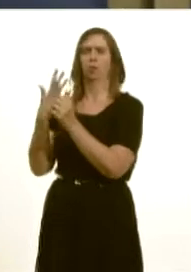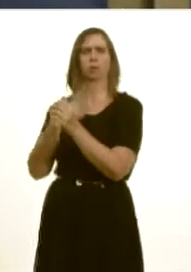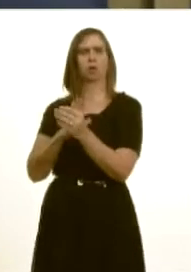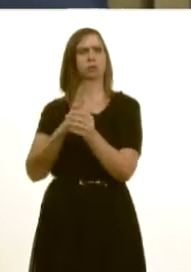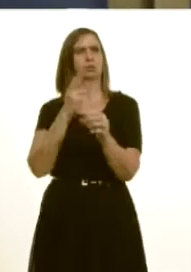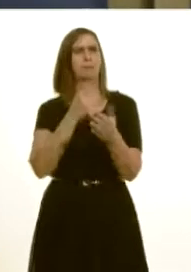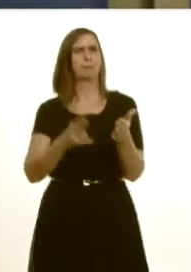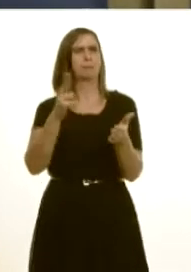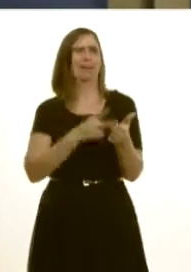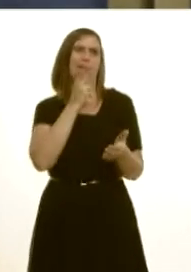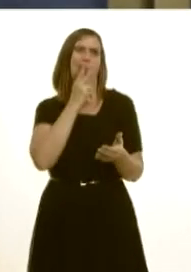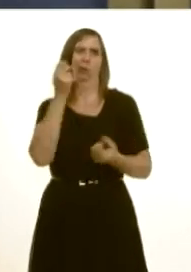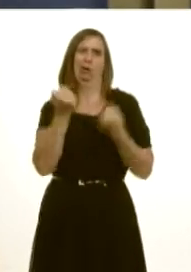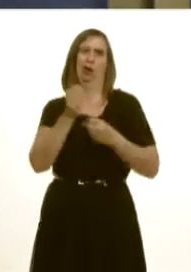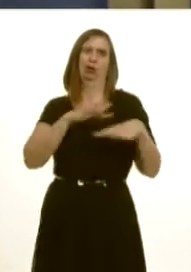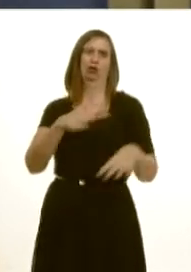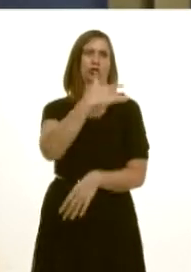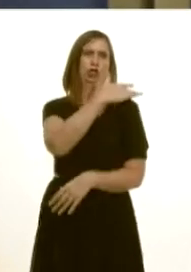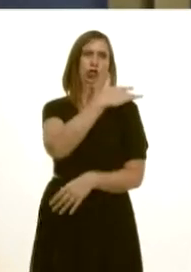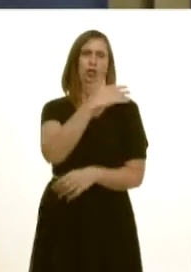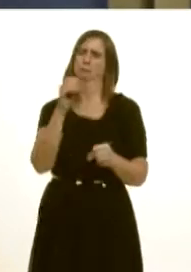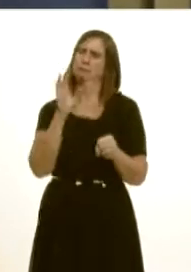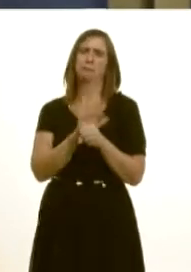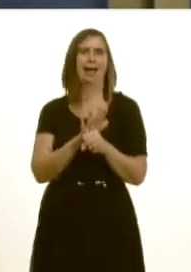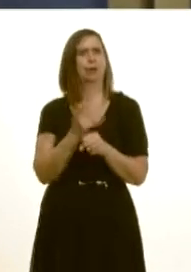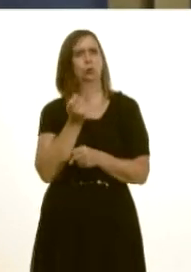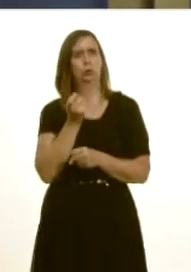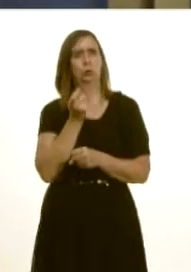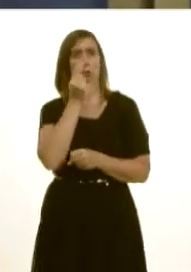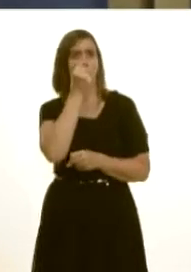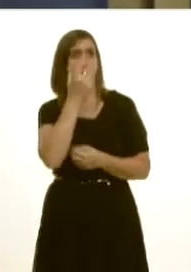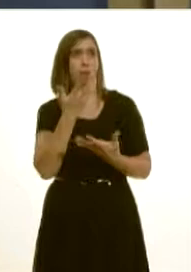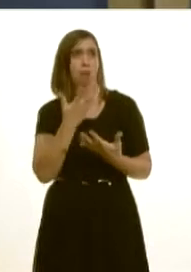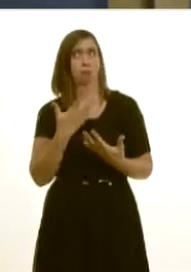children banned as soon as possible. We really need this action to take place now, because,